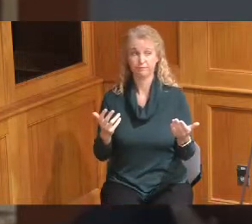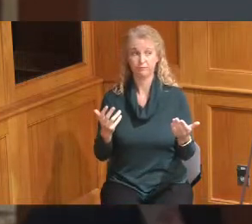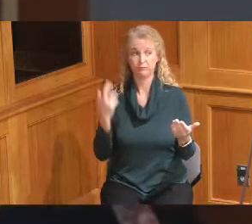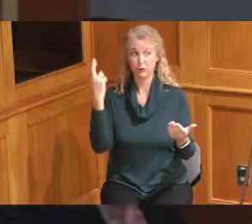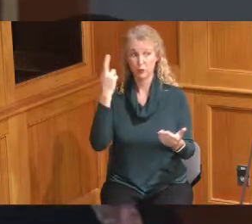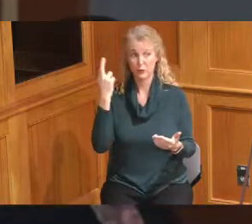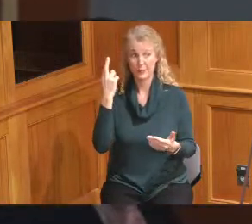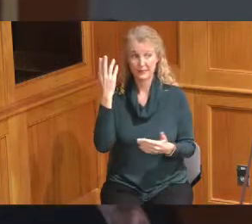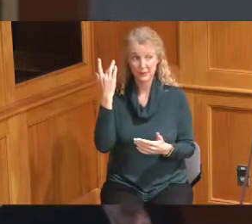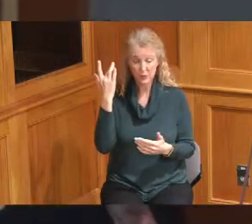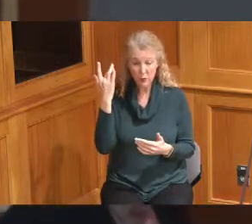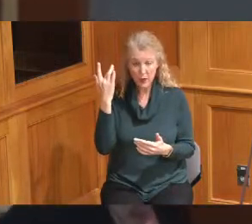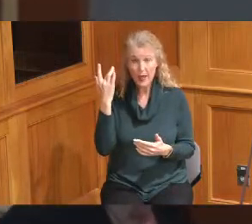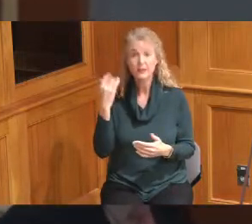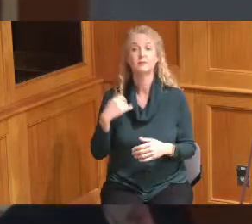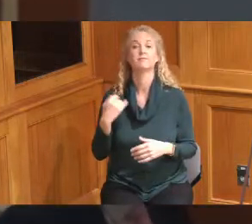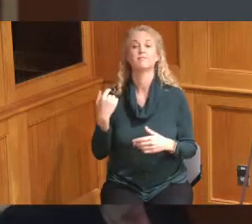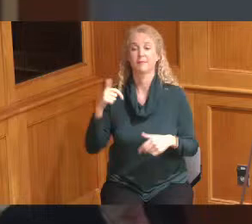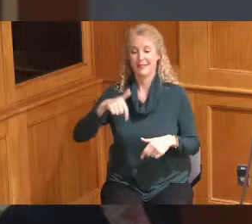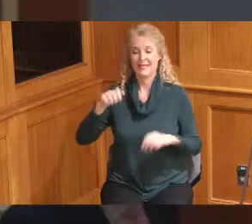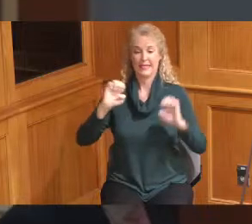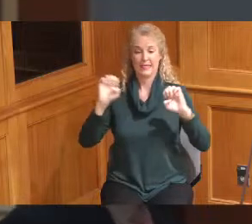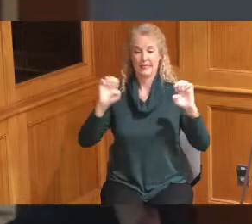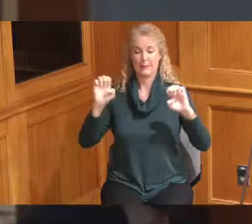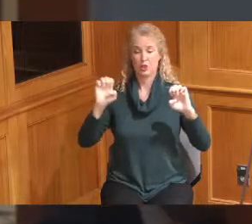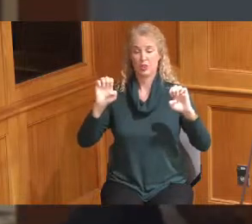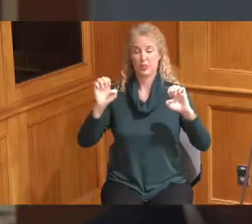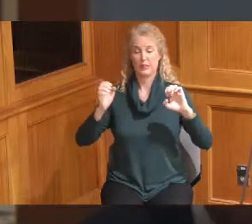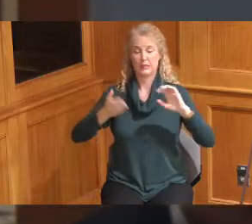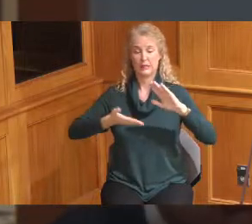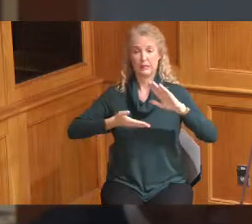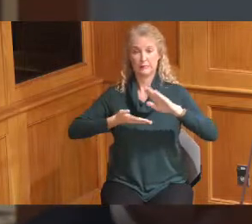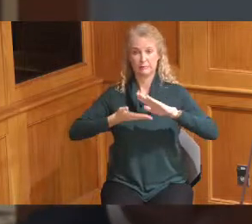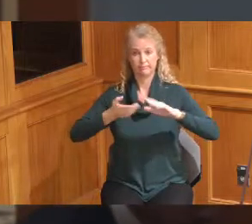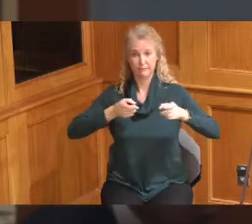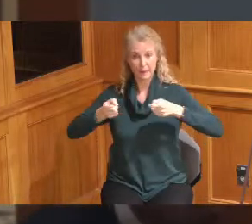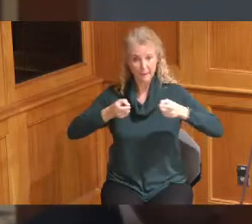have an emergency management agency we coordinate and facilitate and we maintain our expertise in